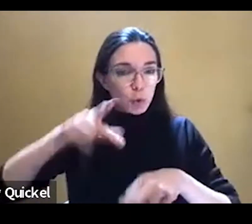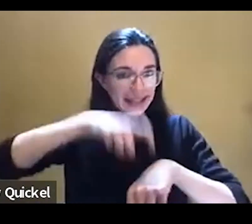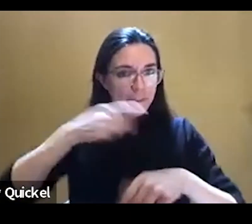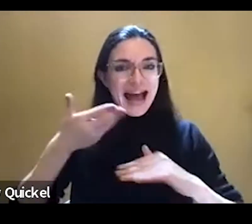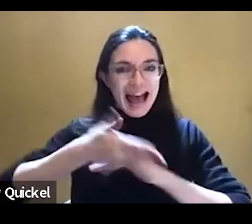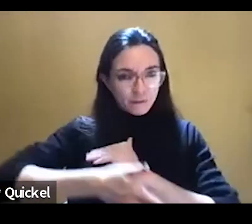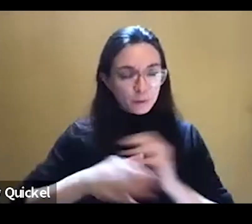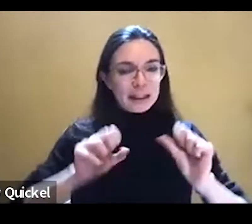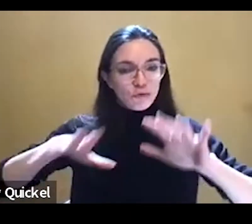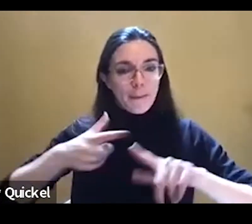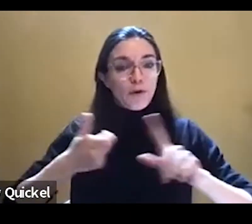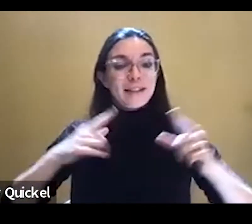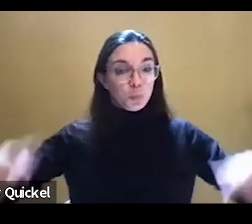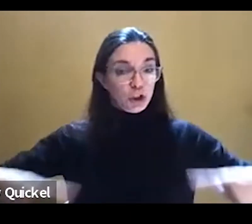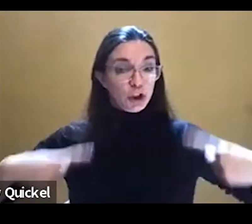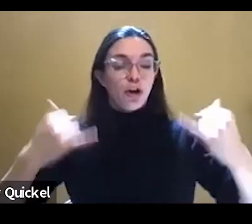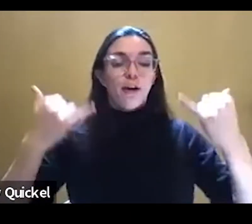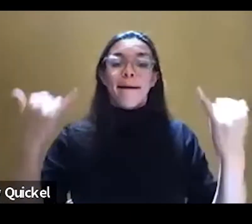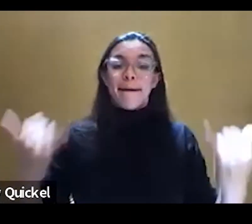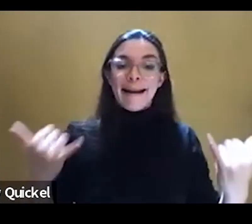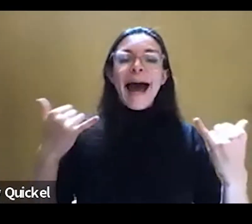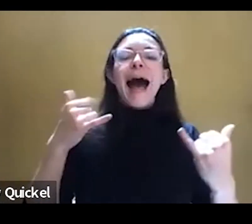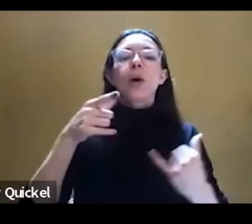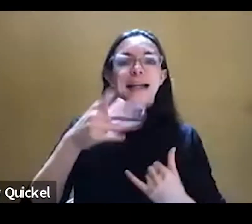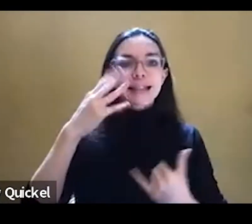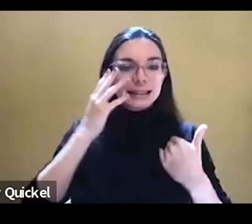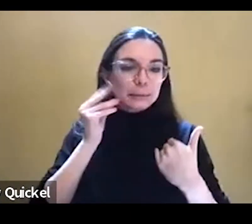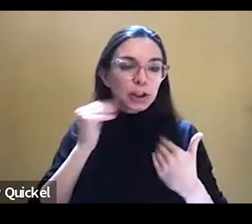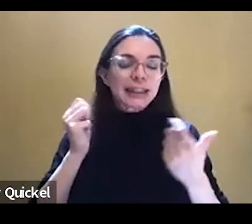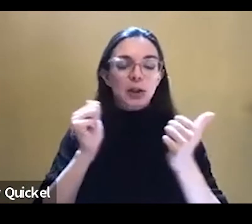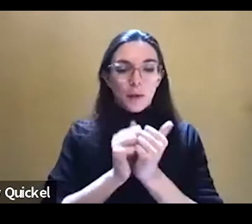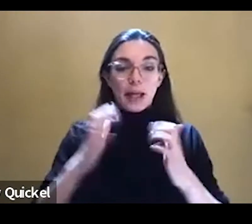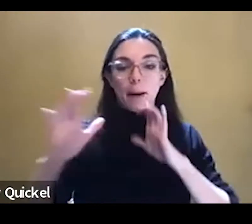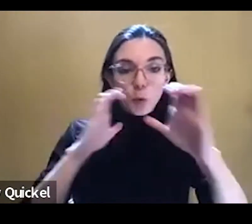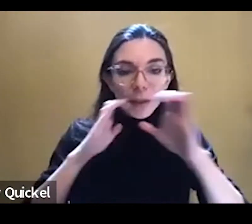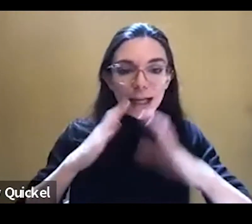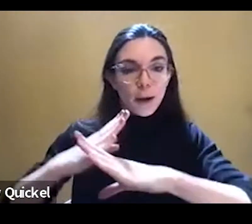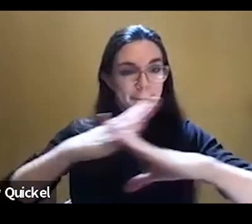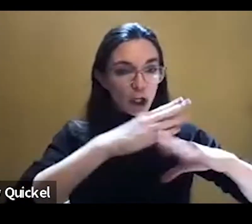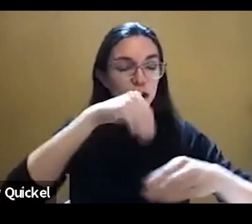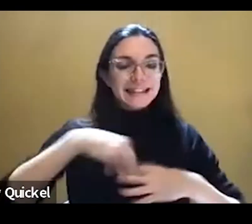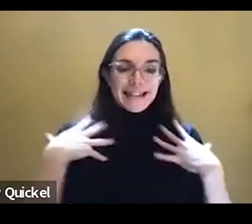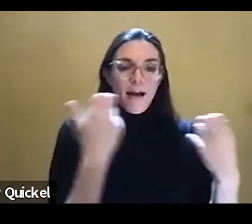full-time team. We'll share his experience with communication barriers in both the court and health care systems.